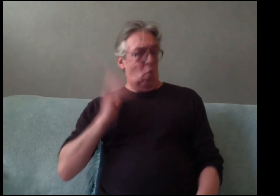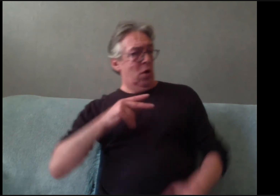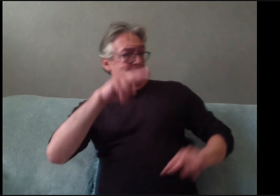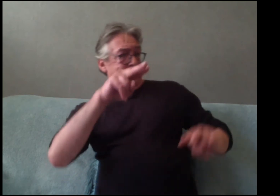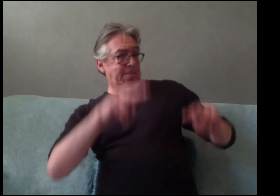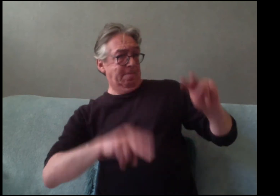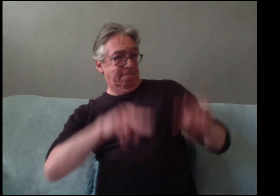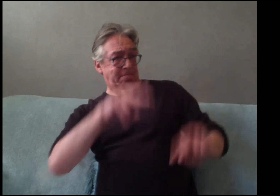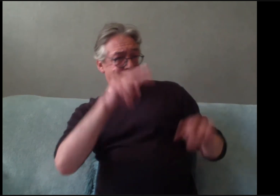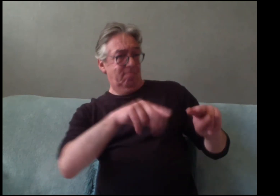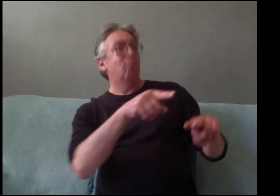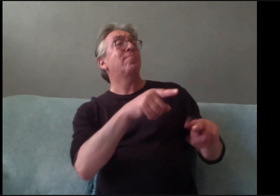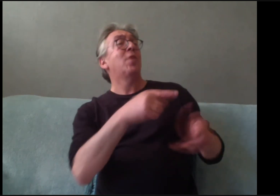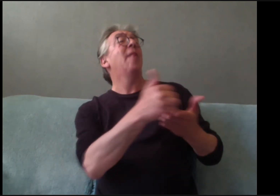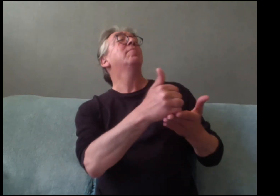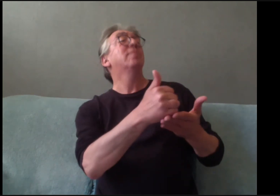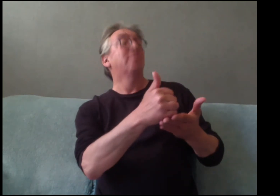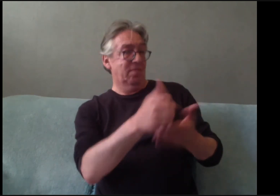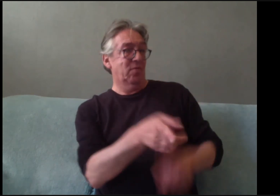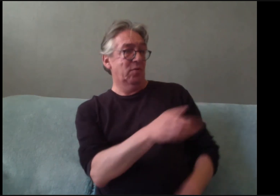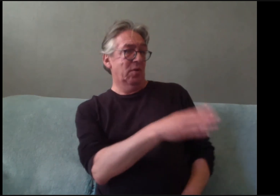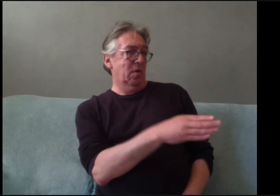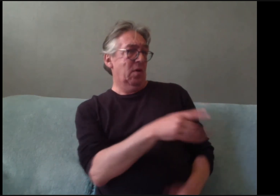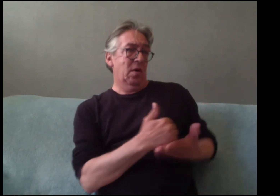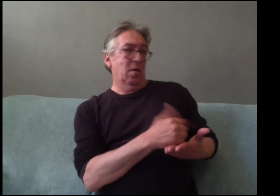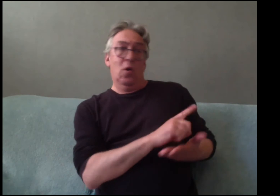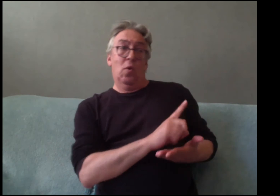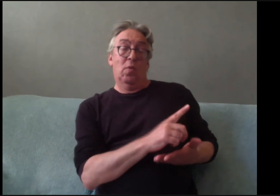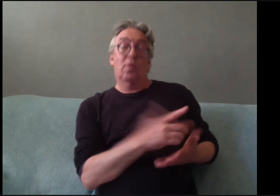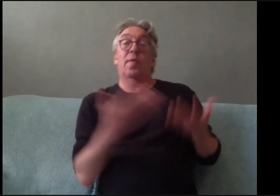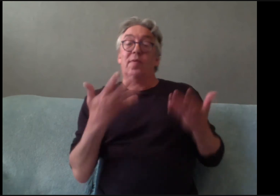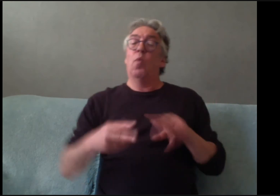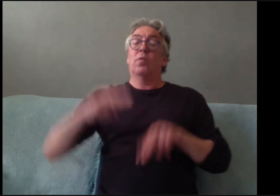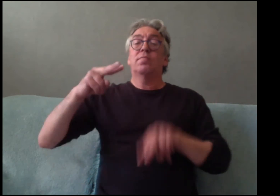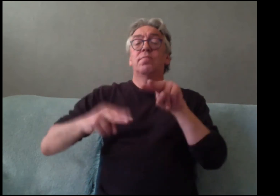But there is a special assessment for autistic people